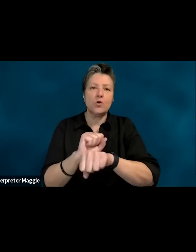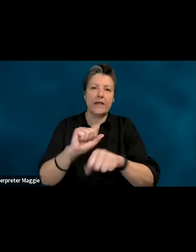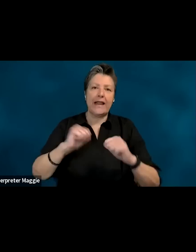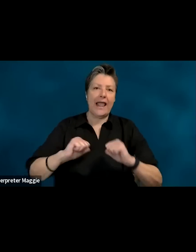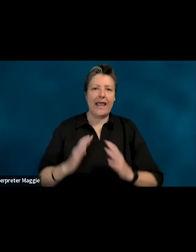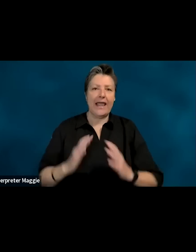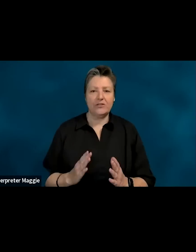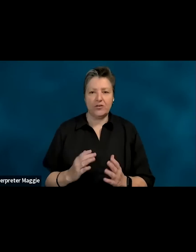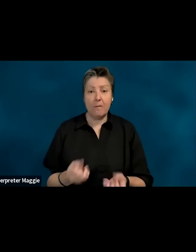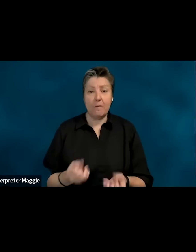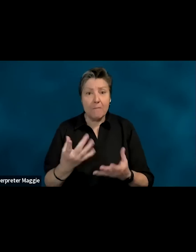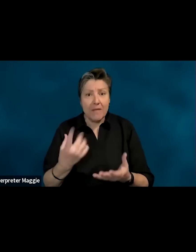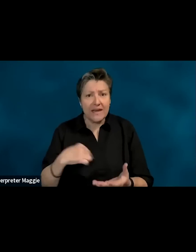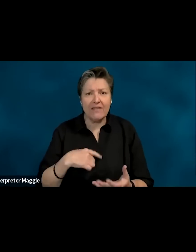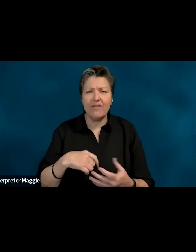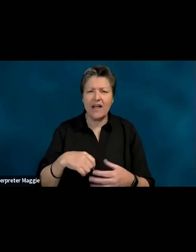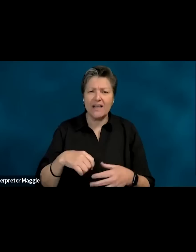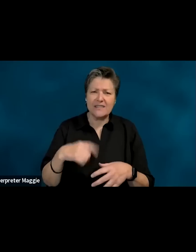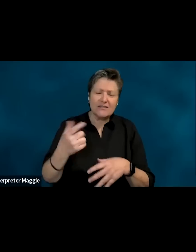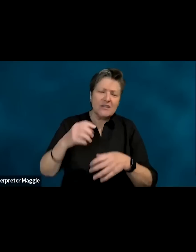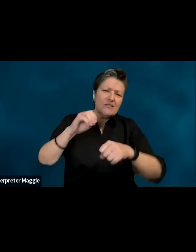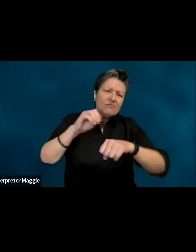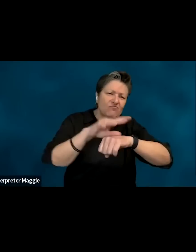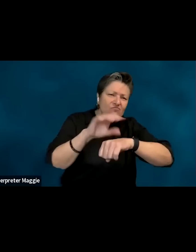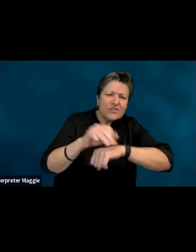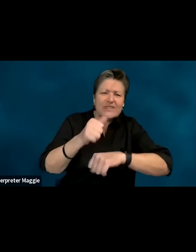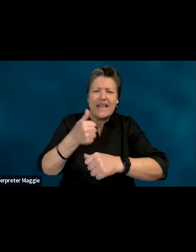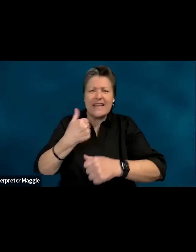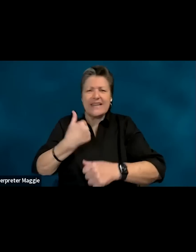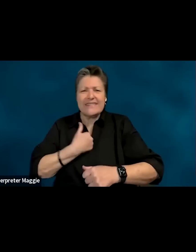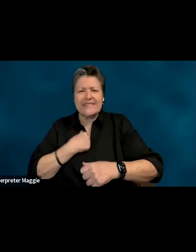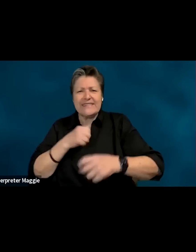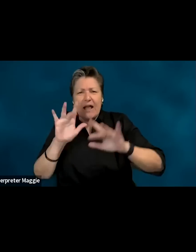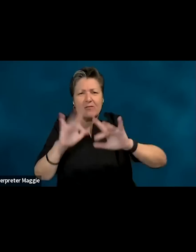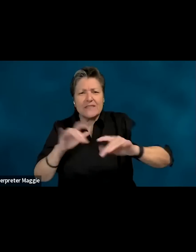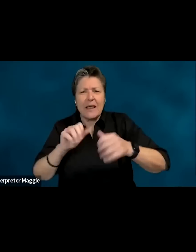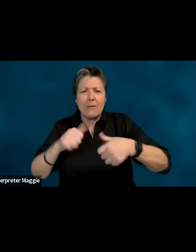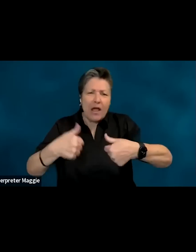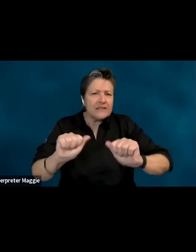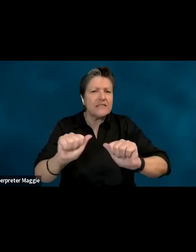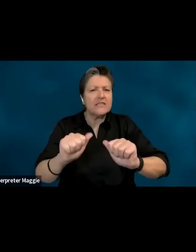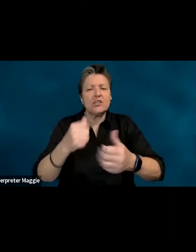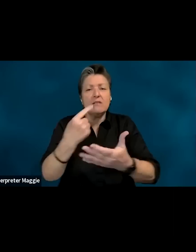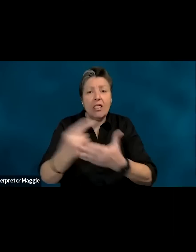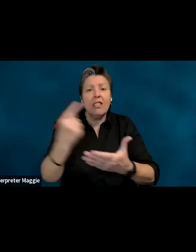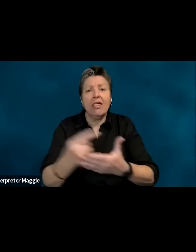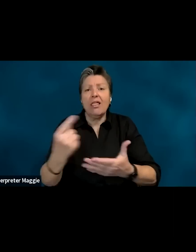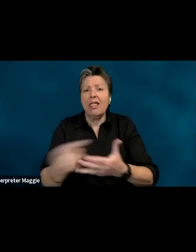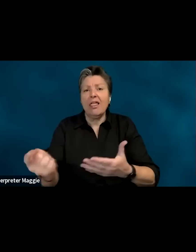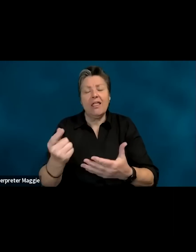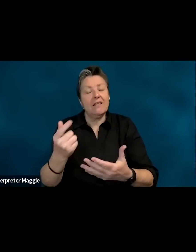Many of us diligently sending out our self tape auditions week in and week out know just how elusive that goal can be.